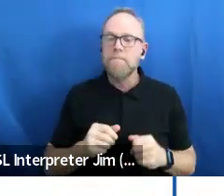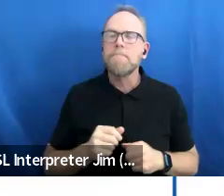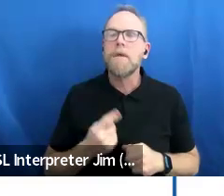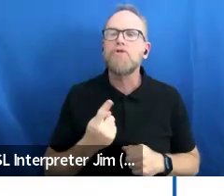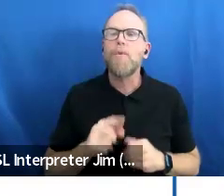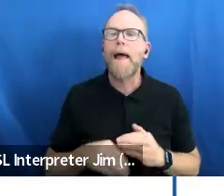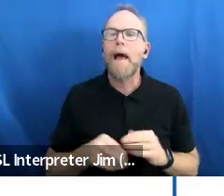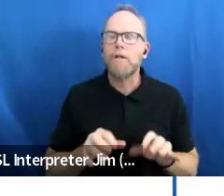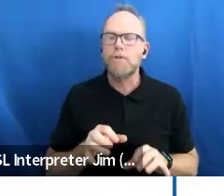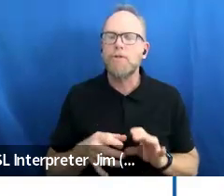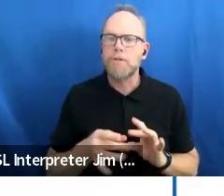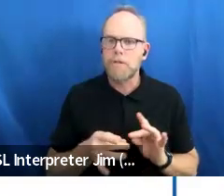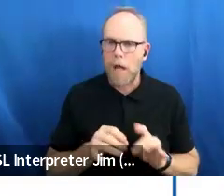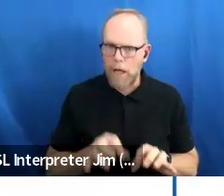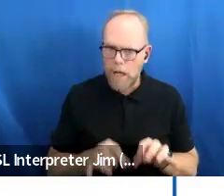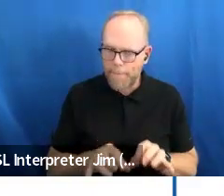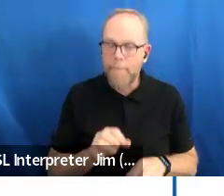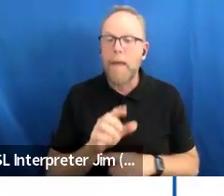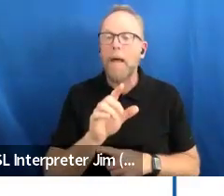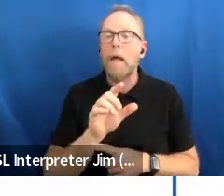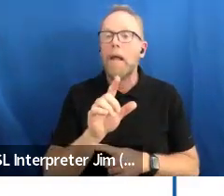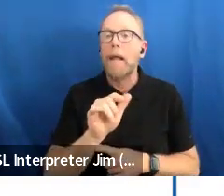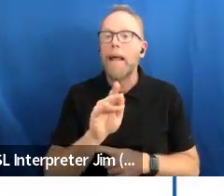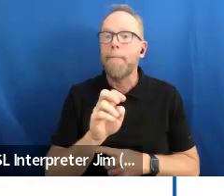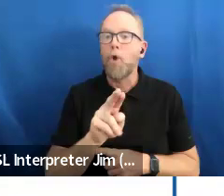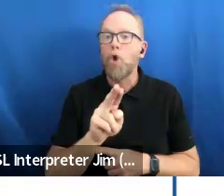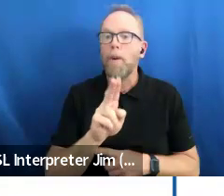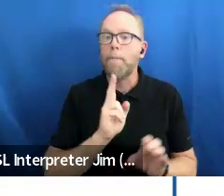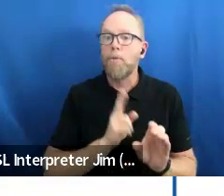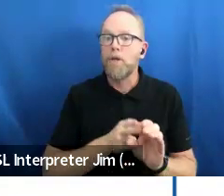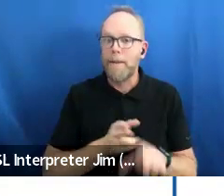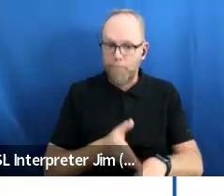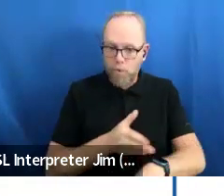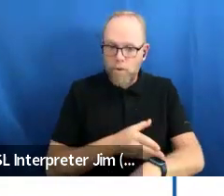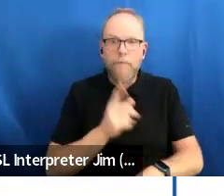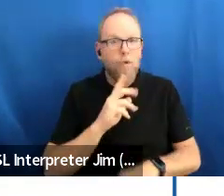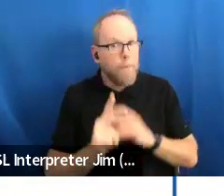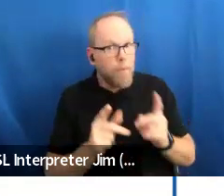labor participation did improve during COVID for people with disabilities because a lot of